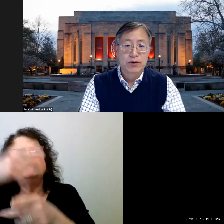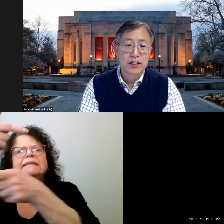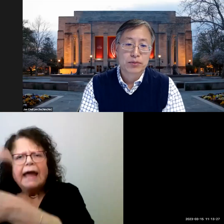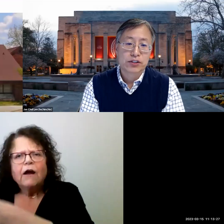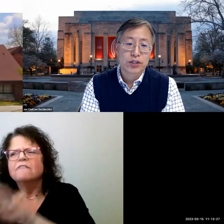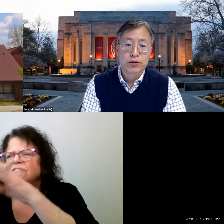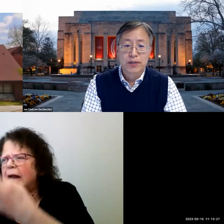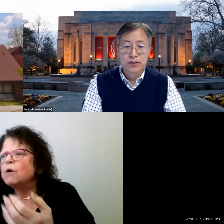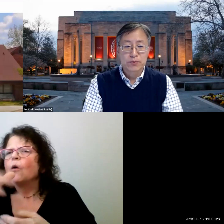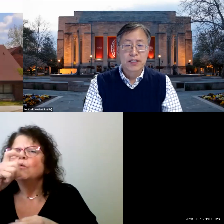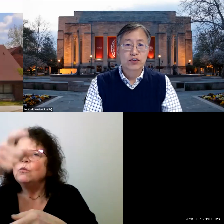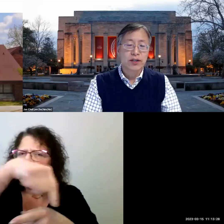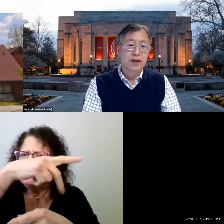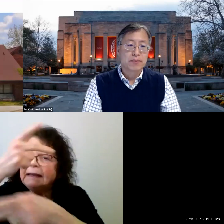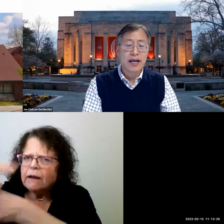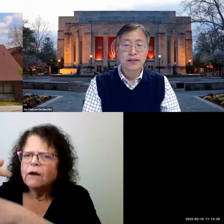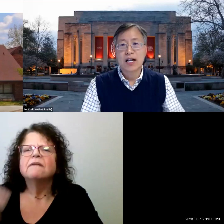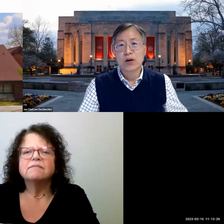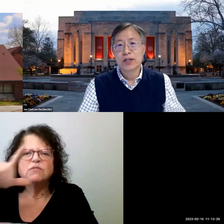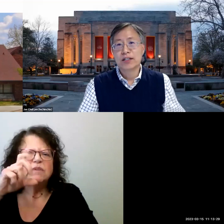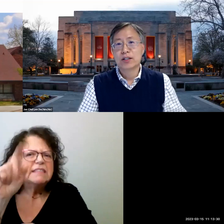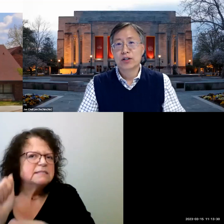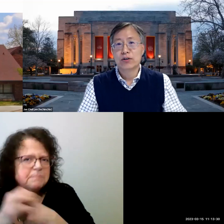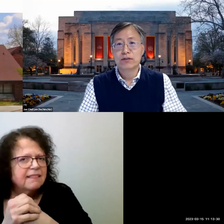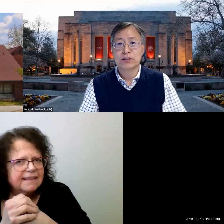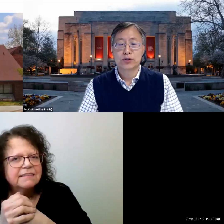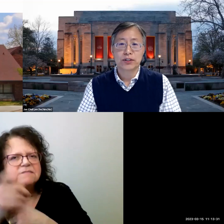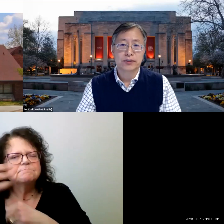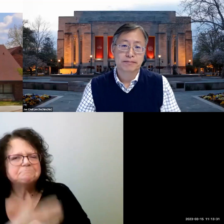we really appreciate your participation. Matt, I will turn it over to you.